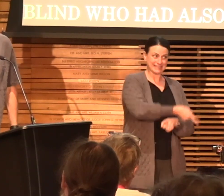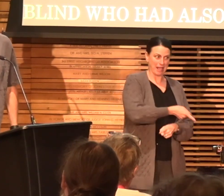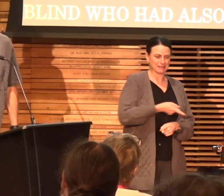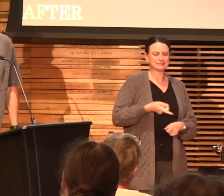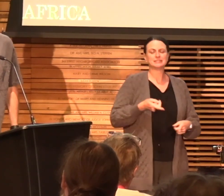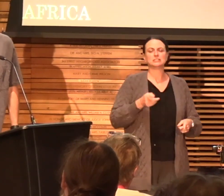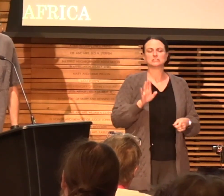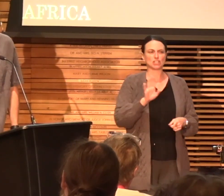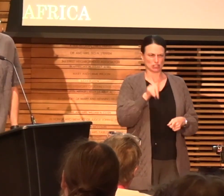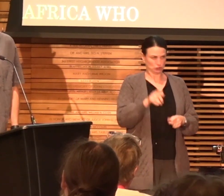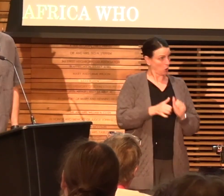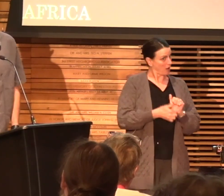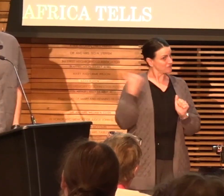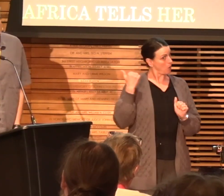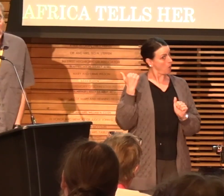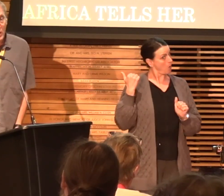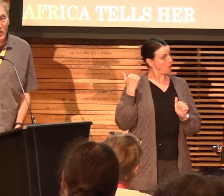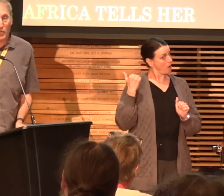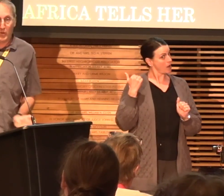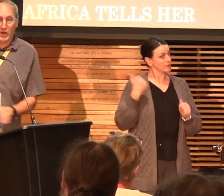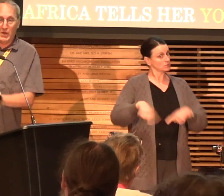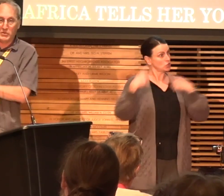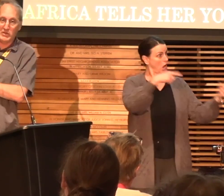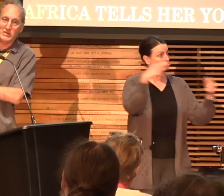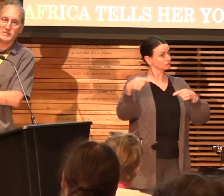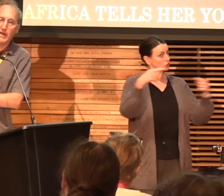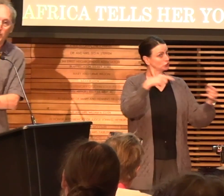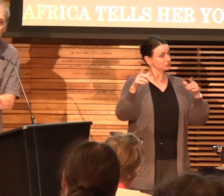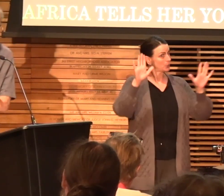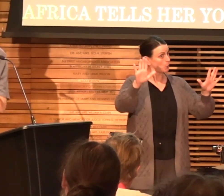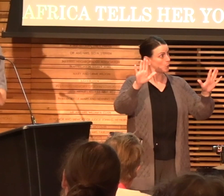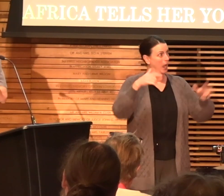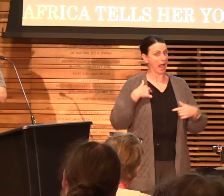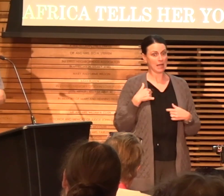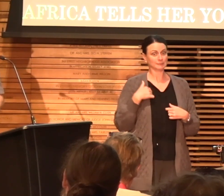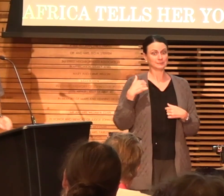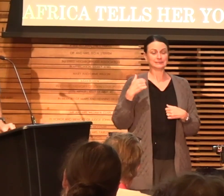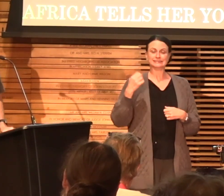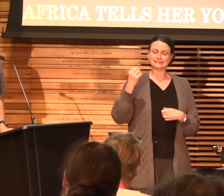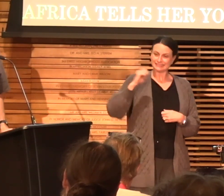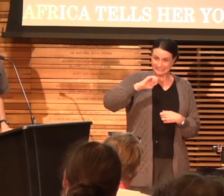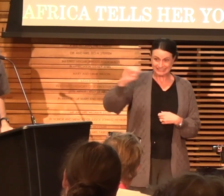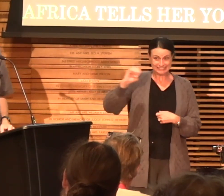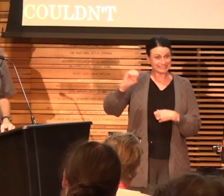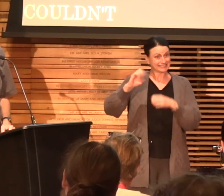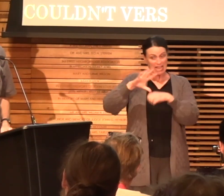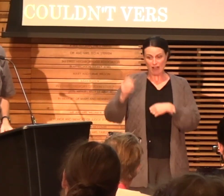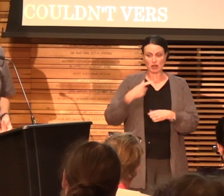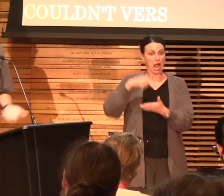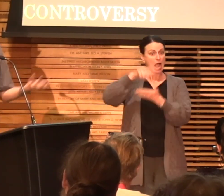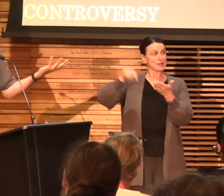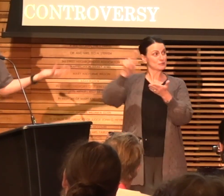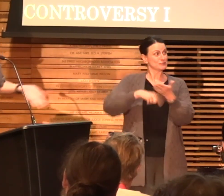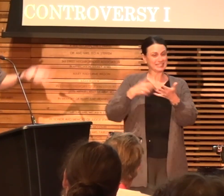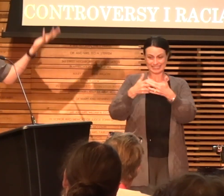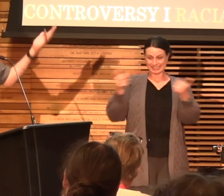"You should avoid racial controversy. When I was in East Africa, I criticized racial segregation there," this wasn't South Africa,